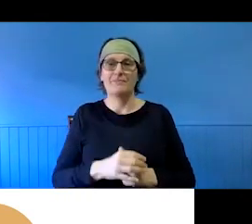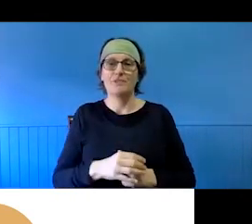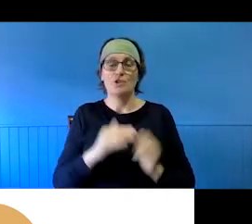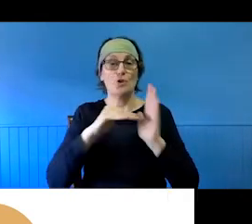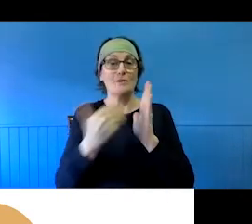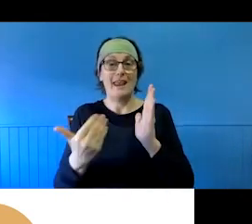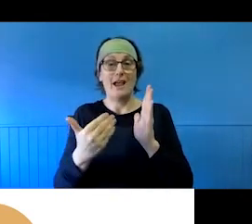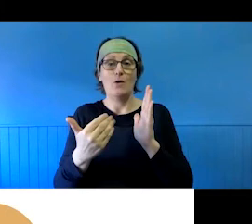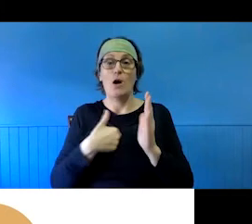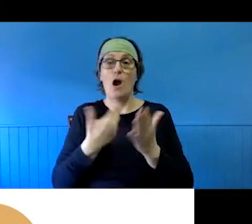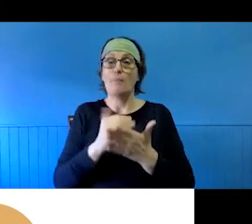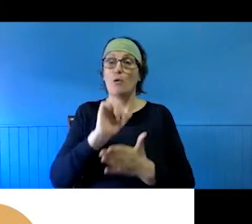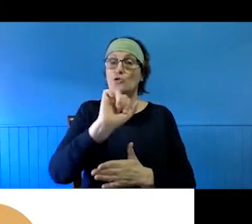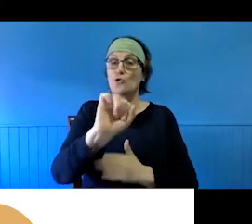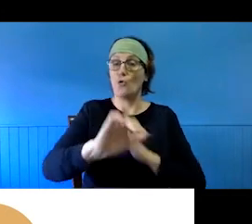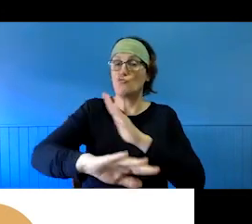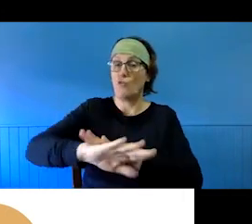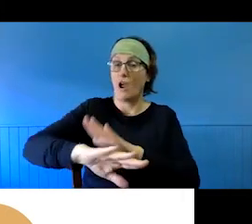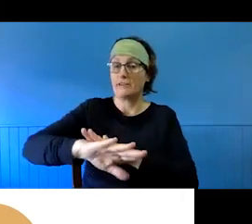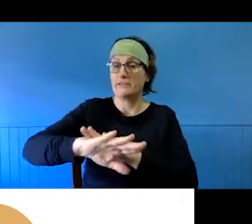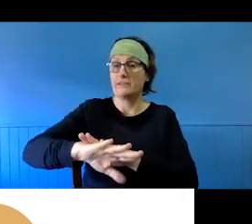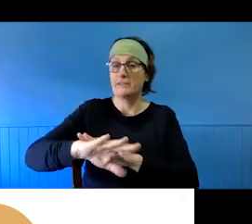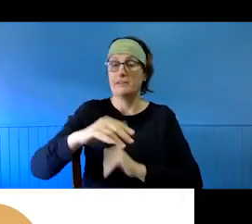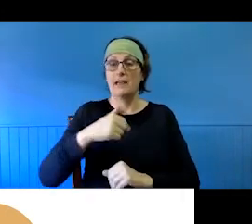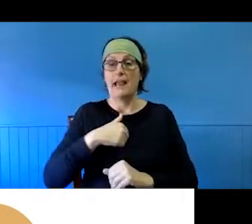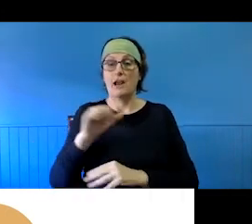I'm your right side of the screen and I'm leaning over. If I'm looking